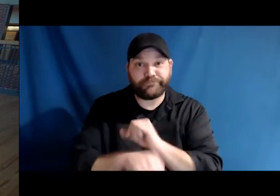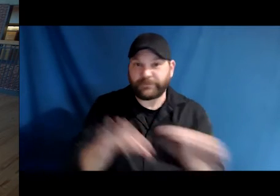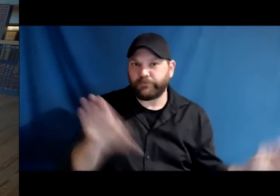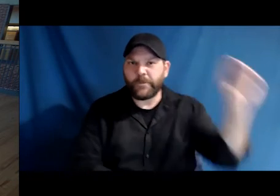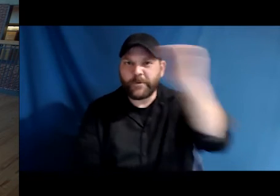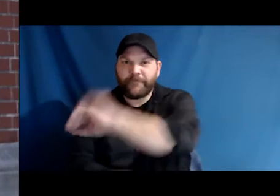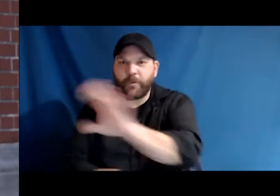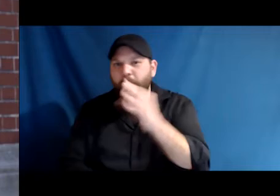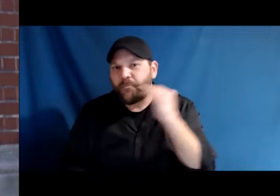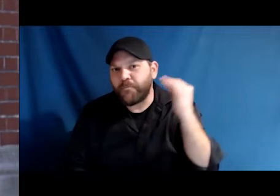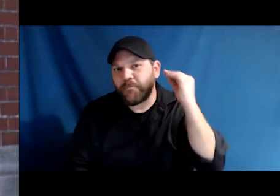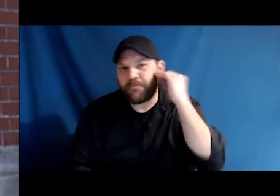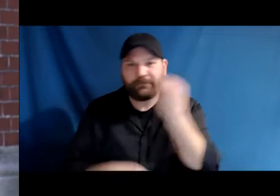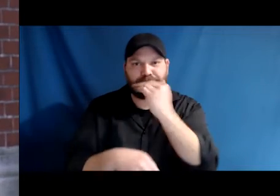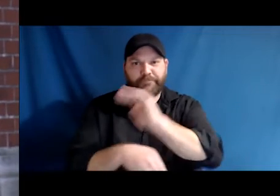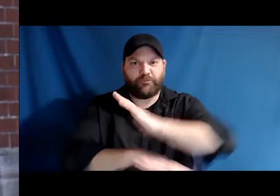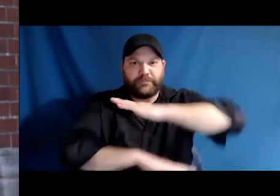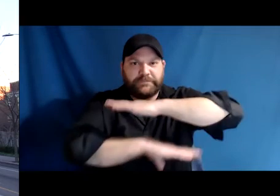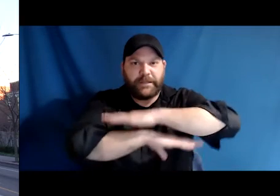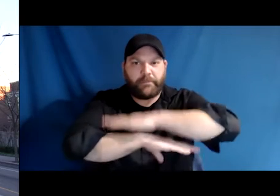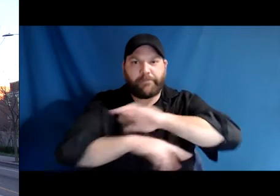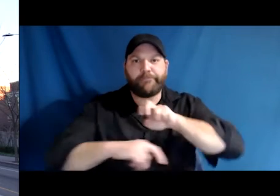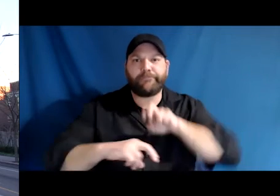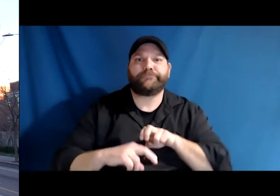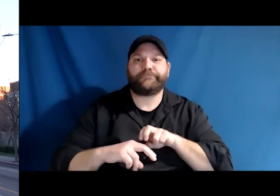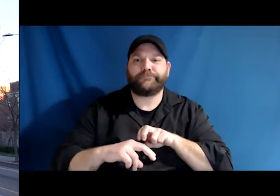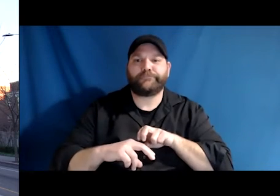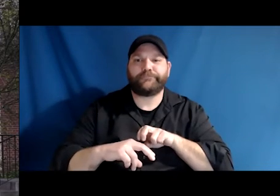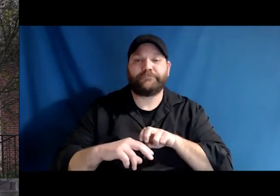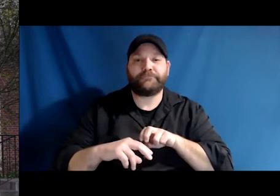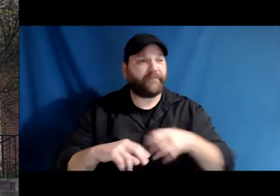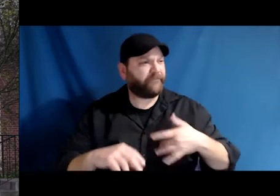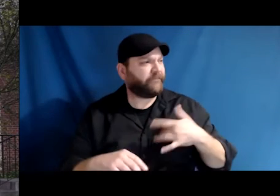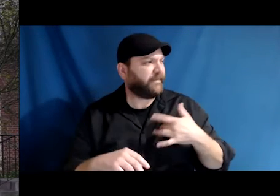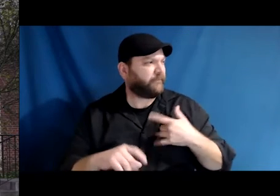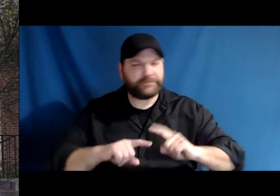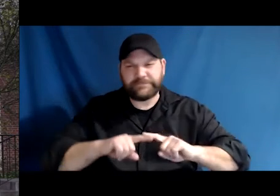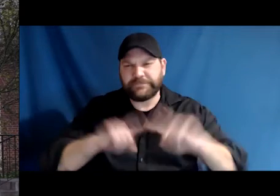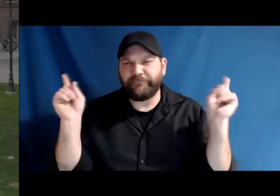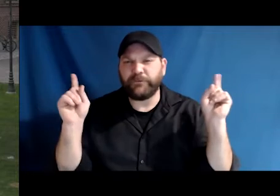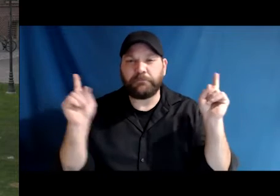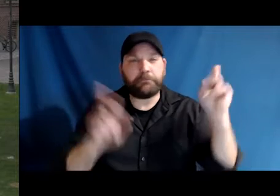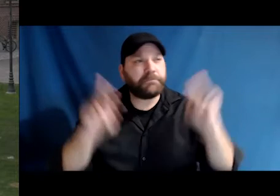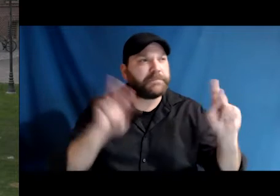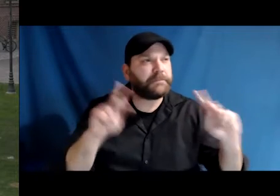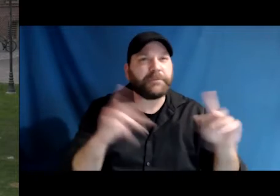You may miss the comfort of familiar faces and spaces, or the predictability of your daily routine.